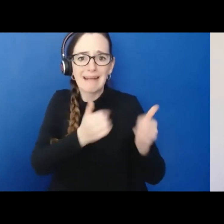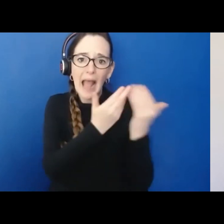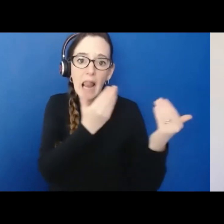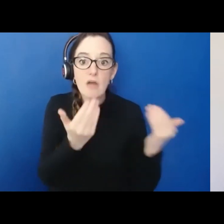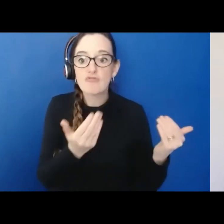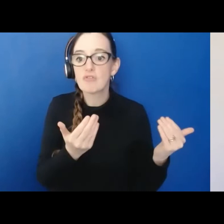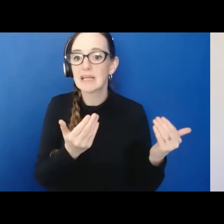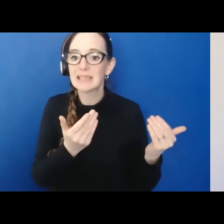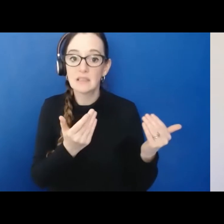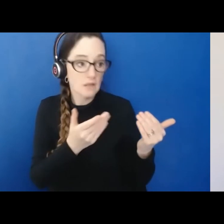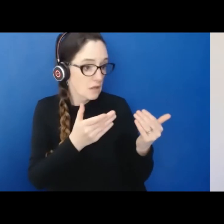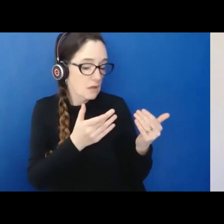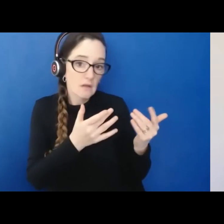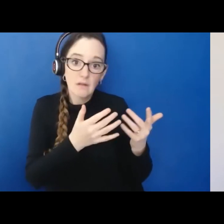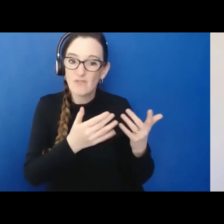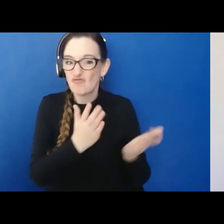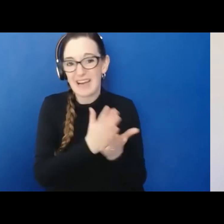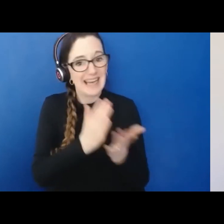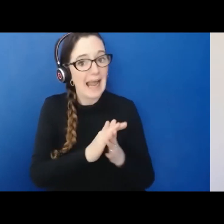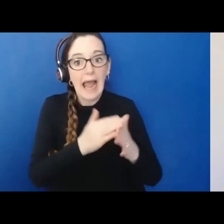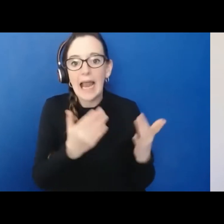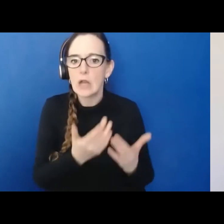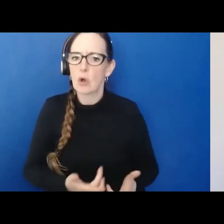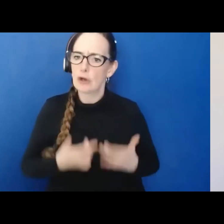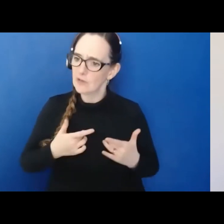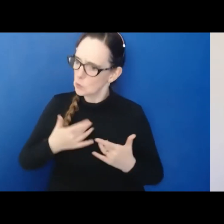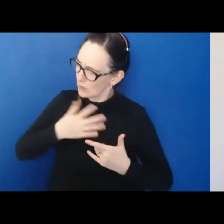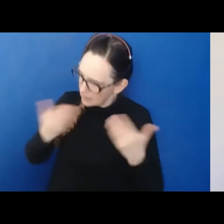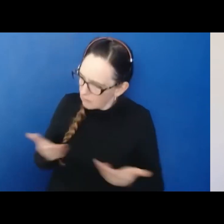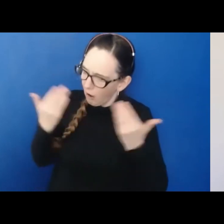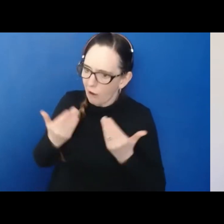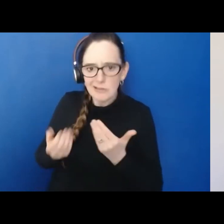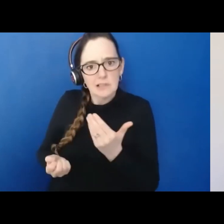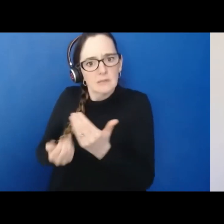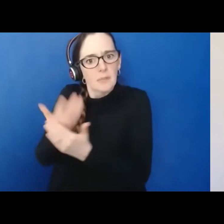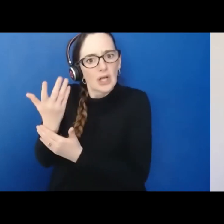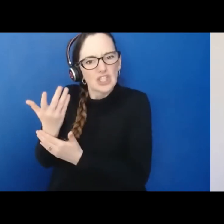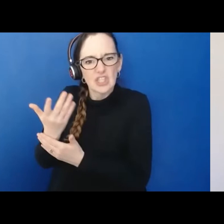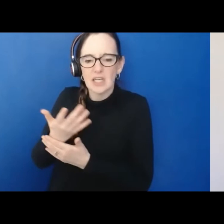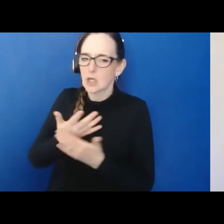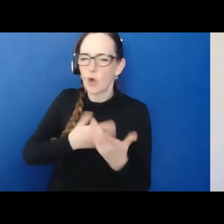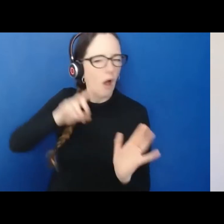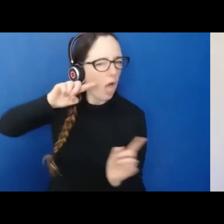it's important to support the emerging scene rather than letting it starve in hope of one day being able to gorge